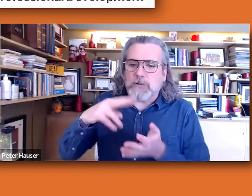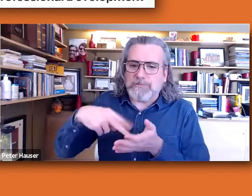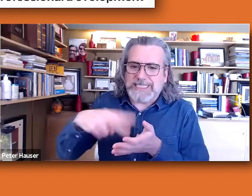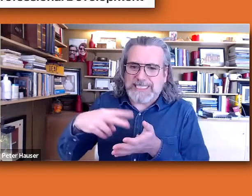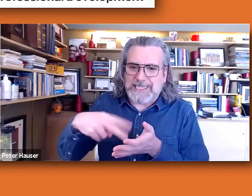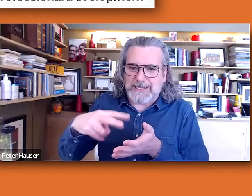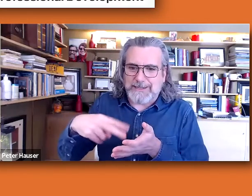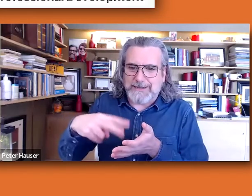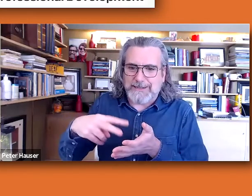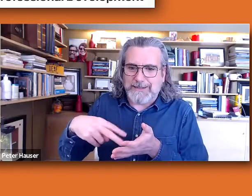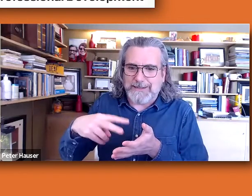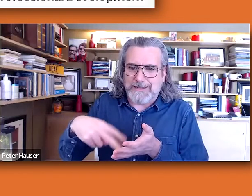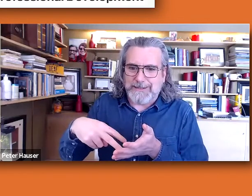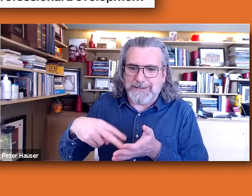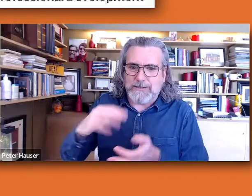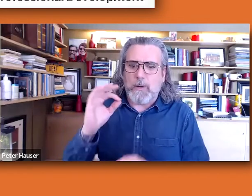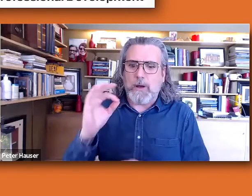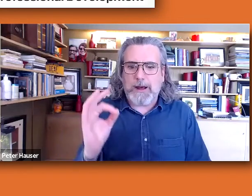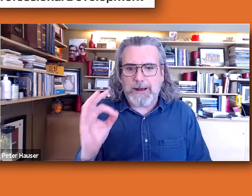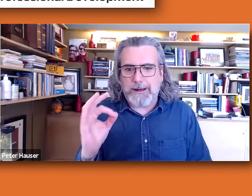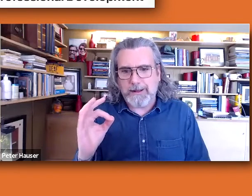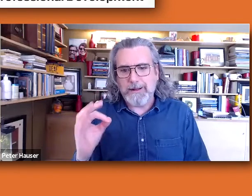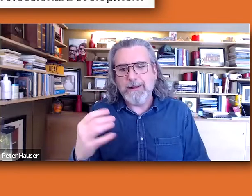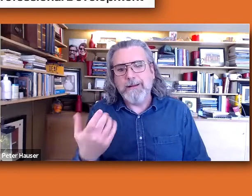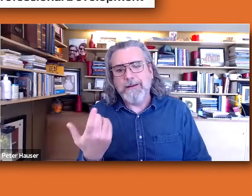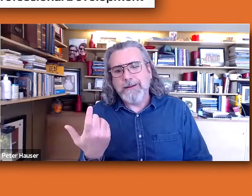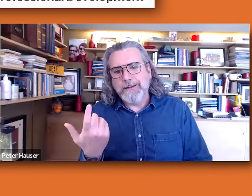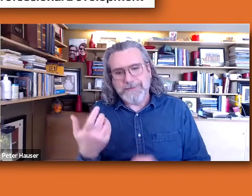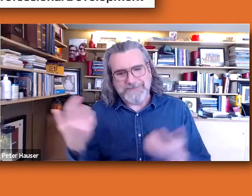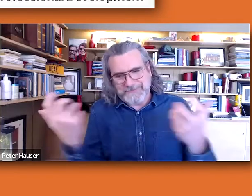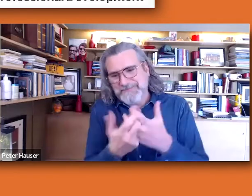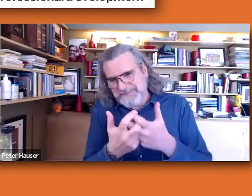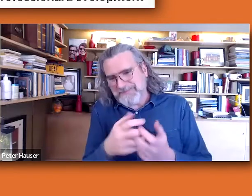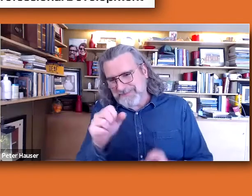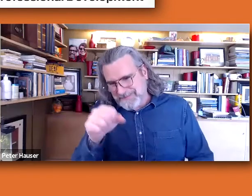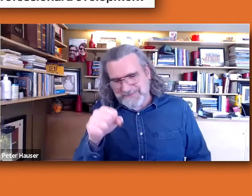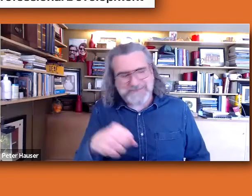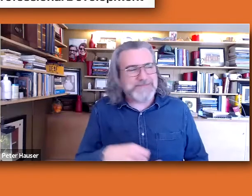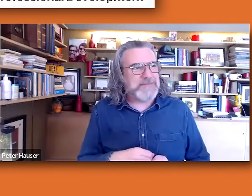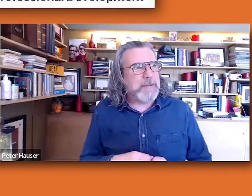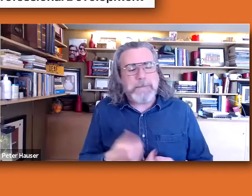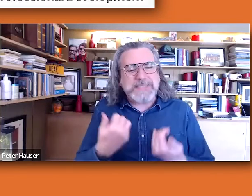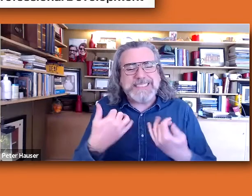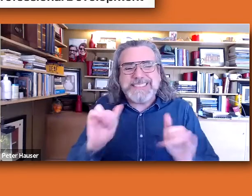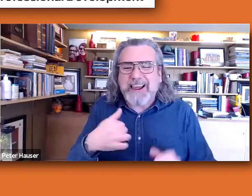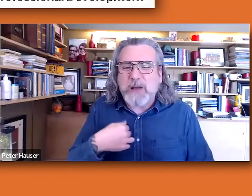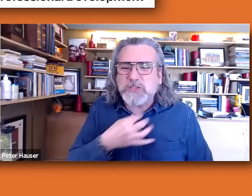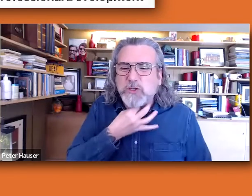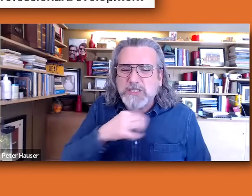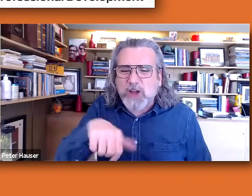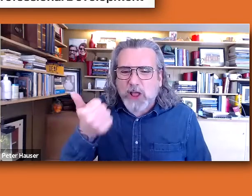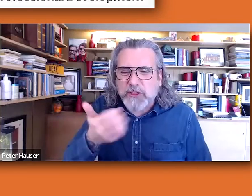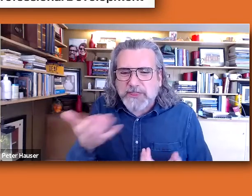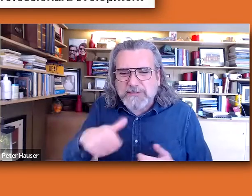And they strongly focused on reading. Jessica: That's perfect. Peter: Yeah, it was a perfect fit,